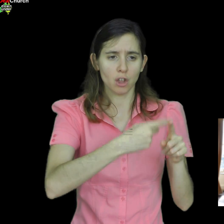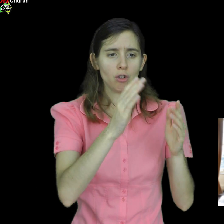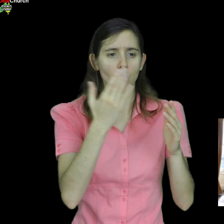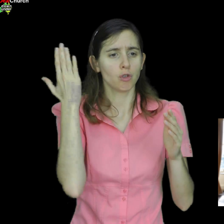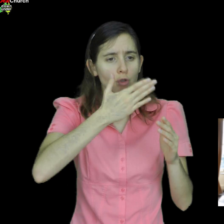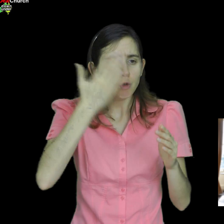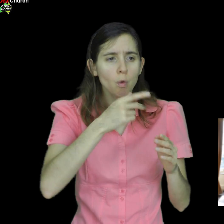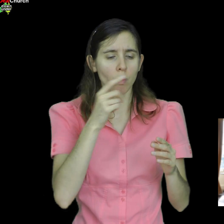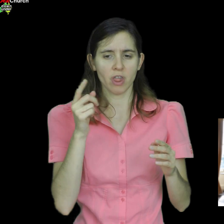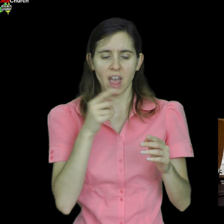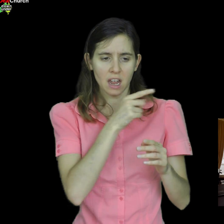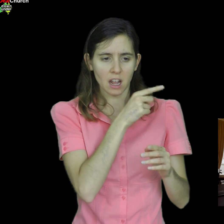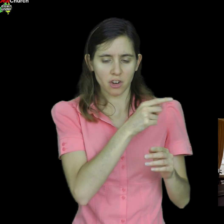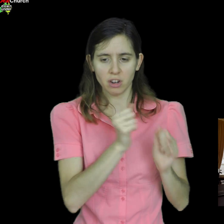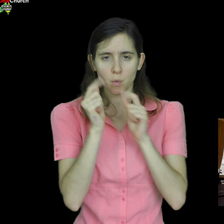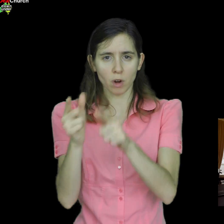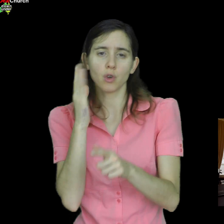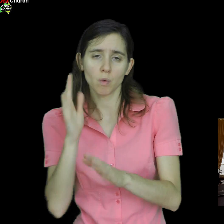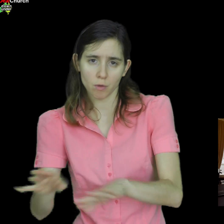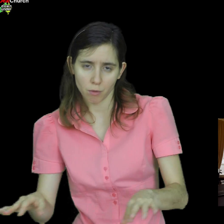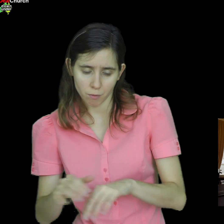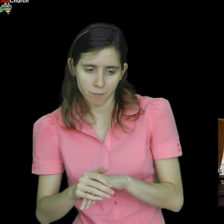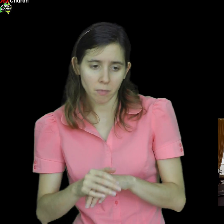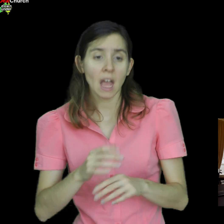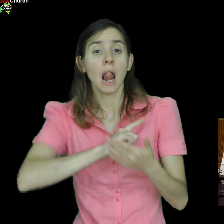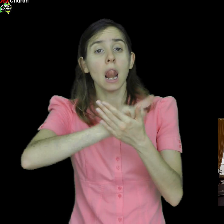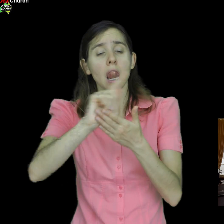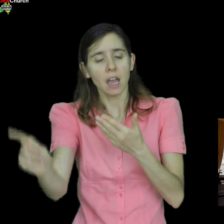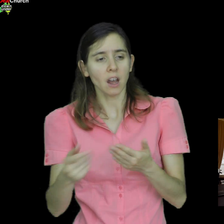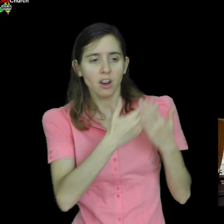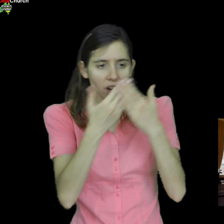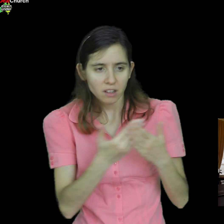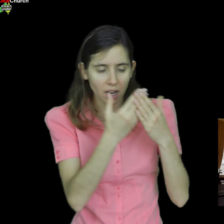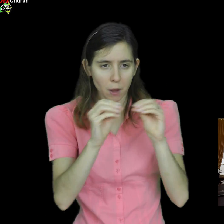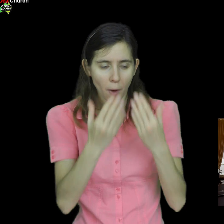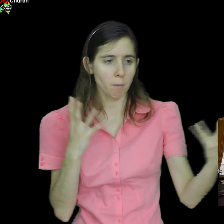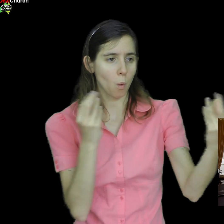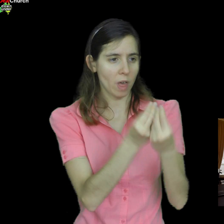as a child. Later, as she studied the Bible with them, she learned about Jesus